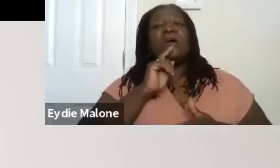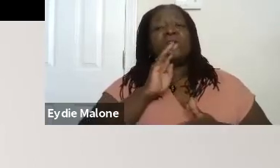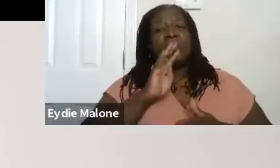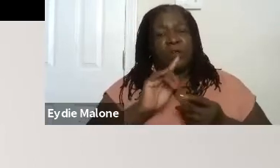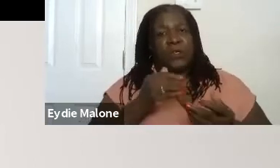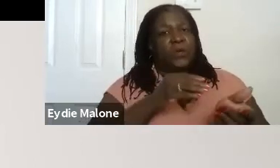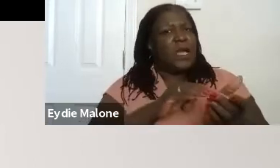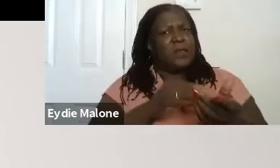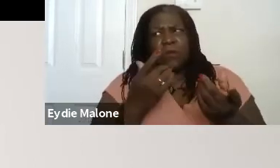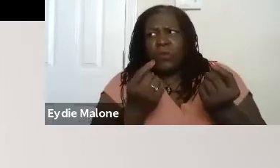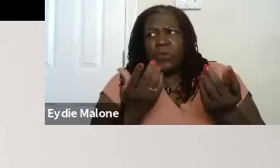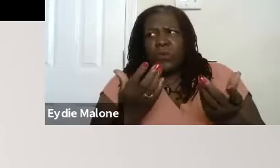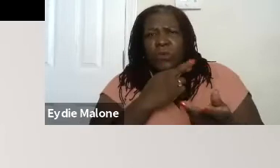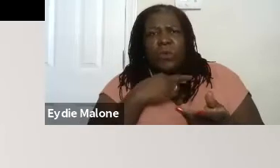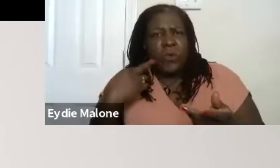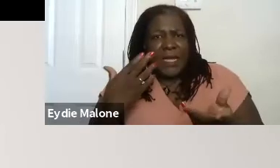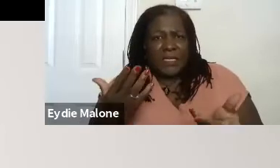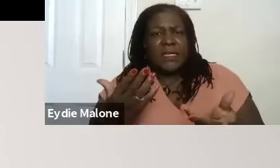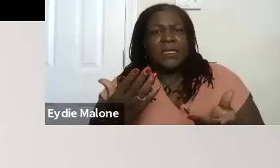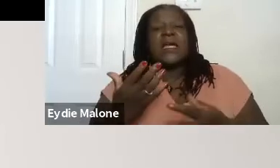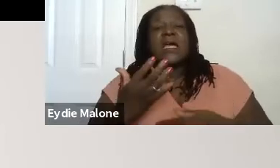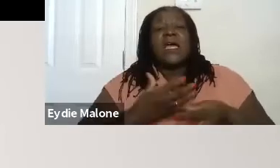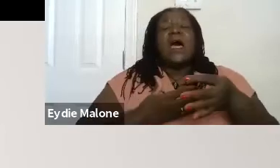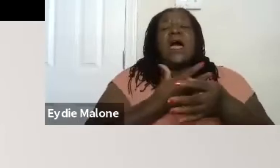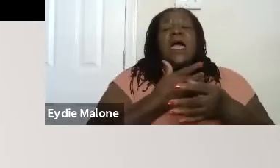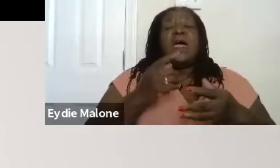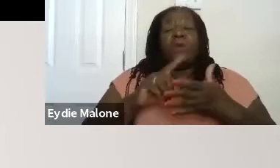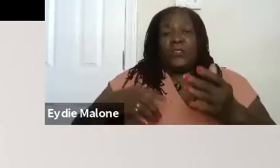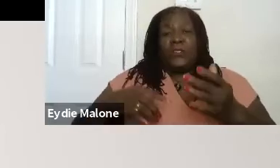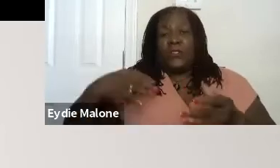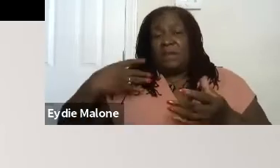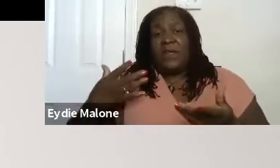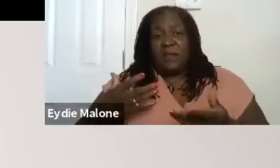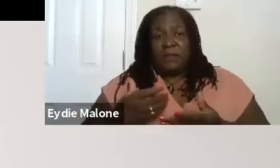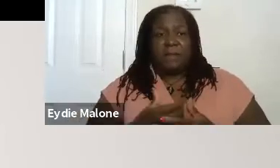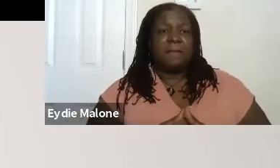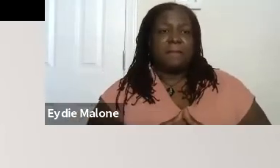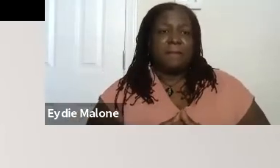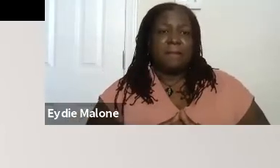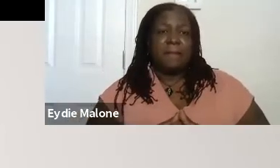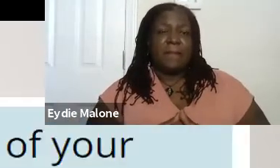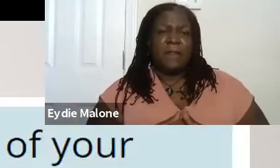your risk is versus what your benefit is. What are the typical side effects from these